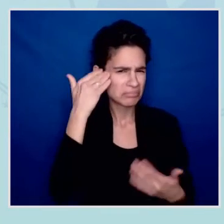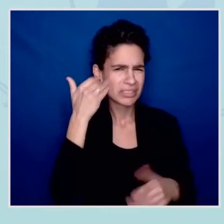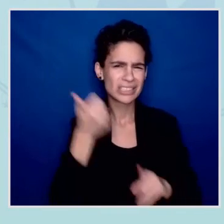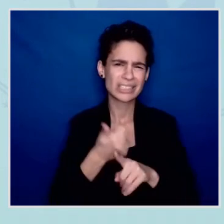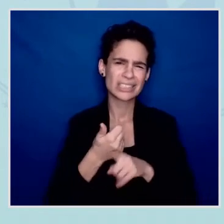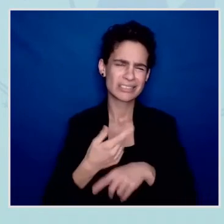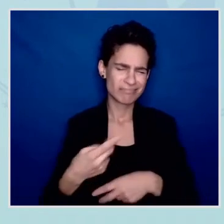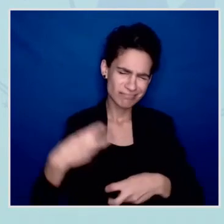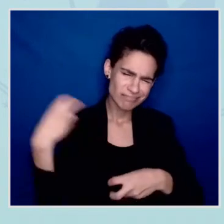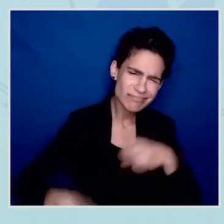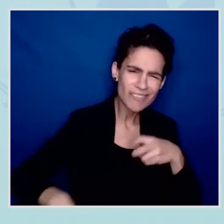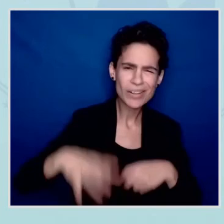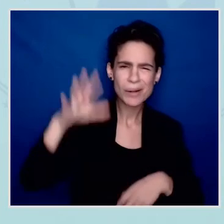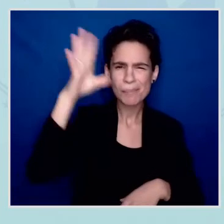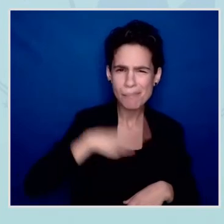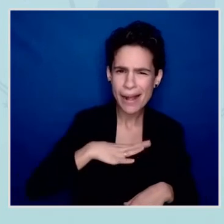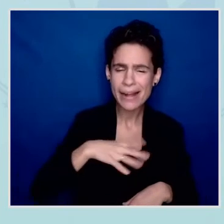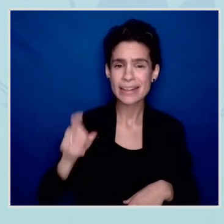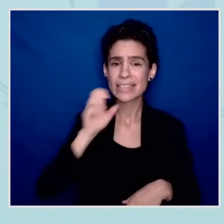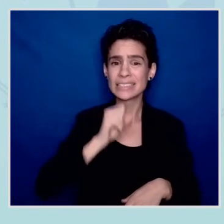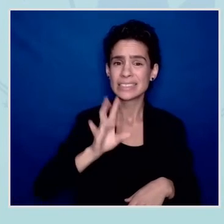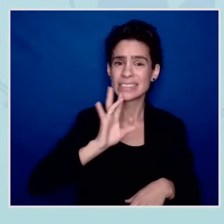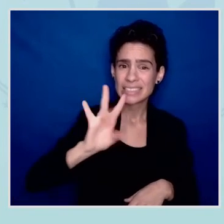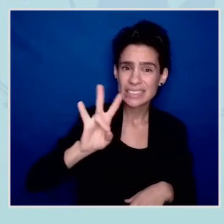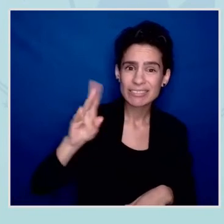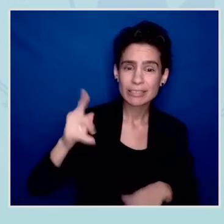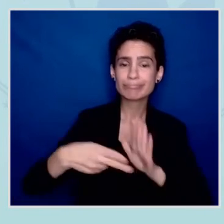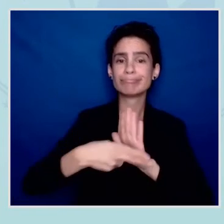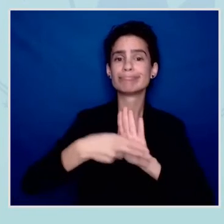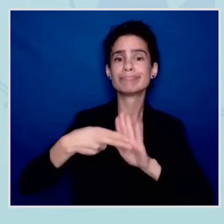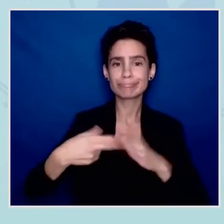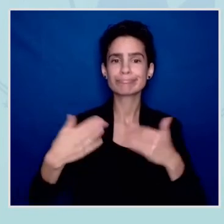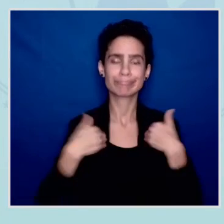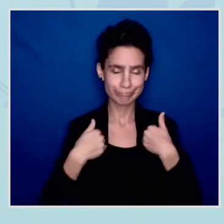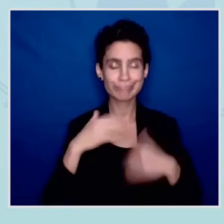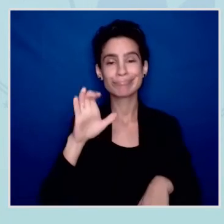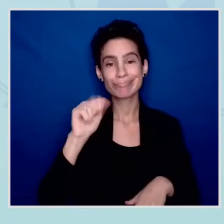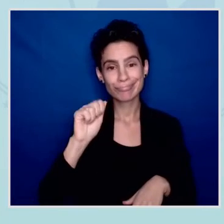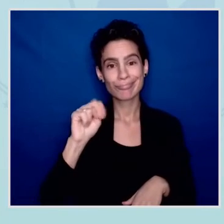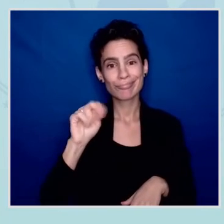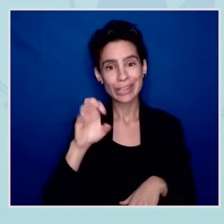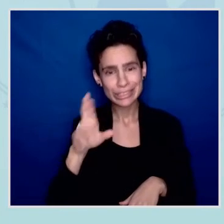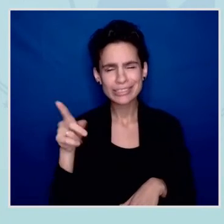WAS BORN AND RAISED IN DORCHESTER.